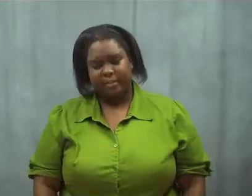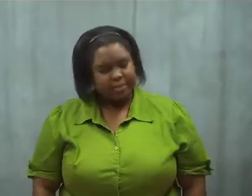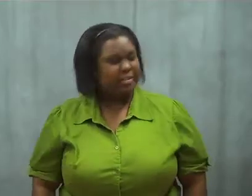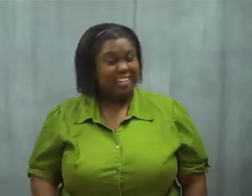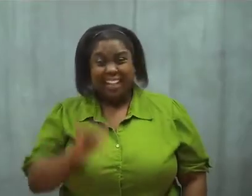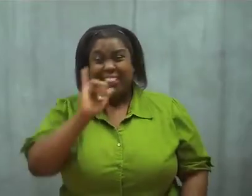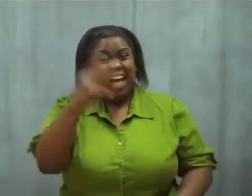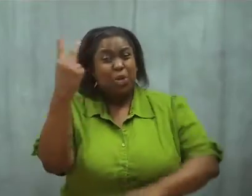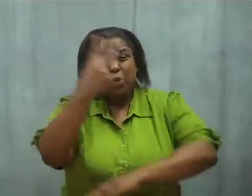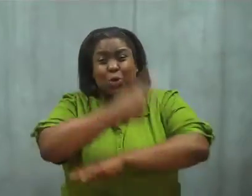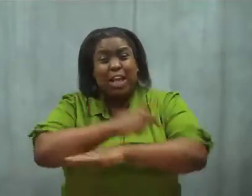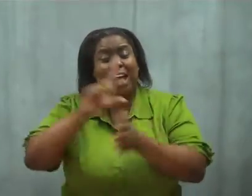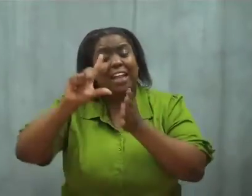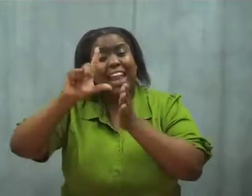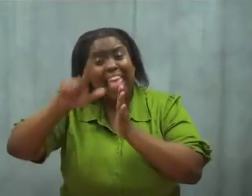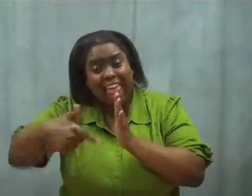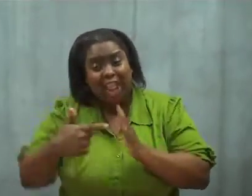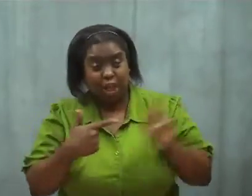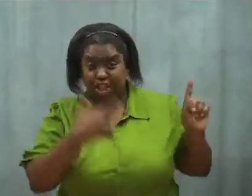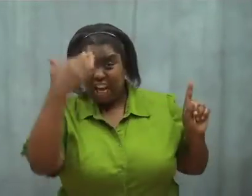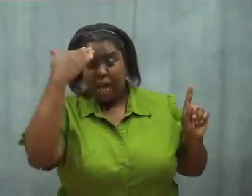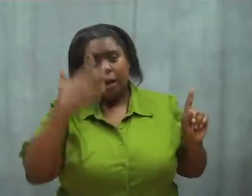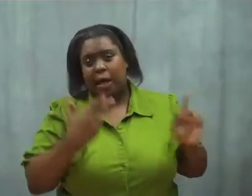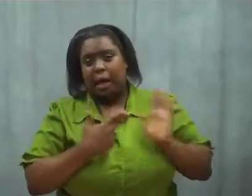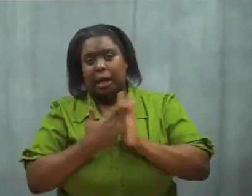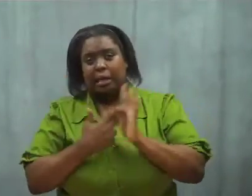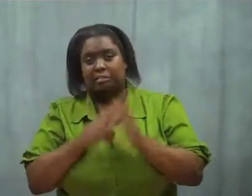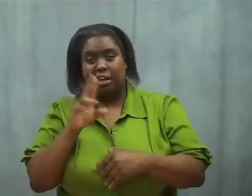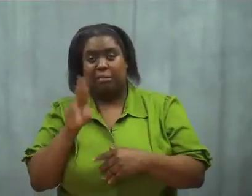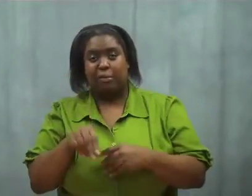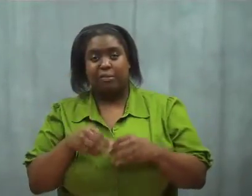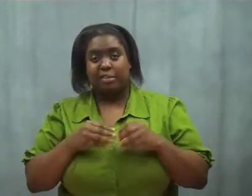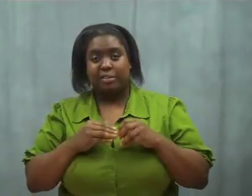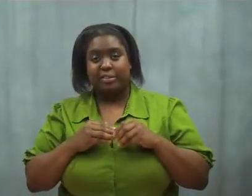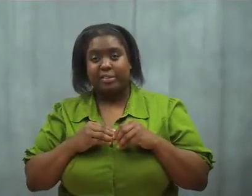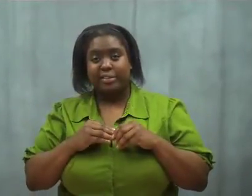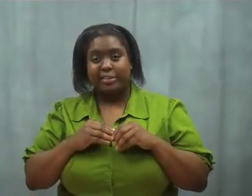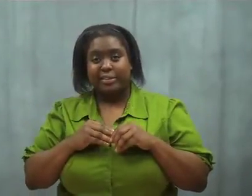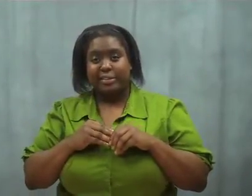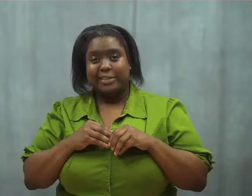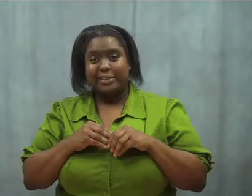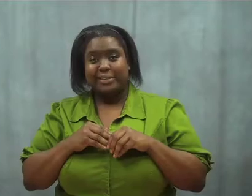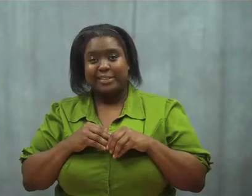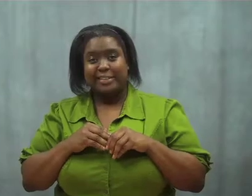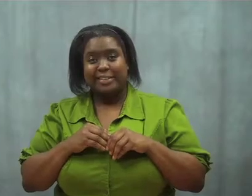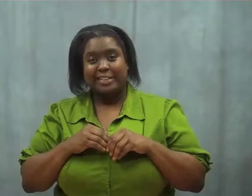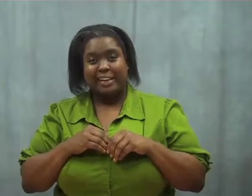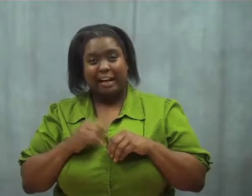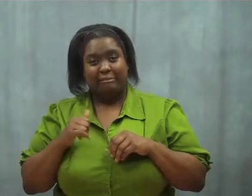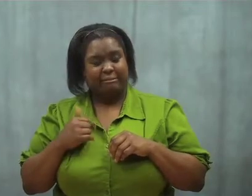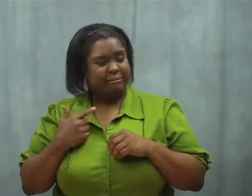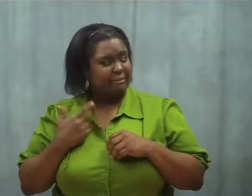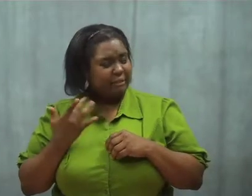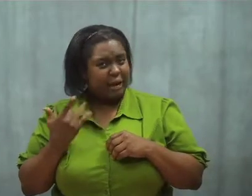This was just two days later. My friend knew nothing about the first time.